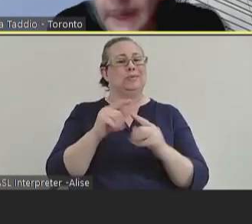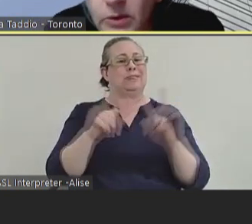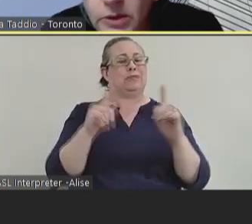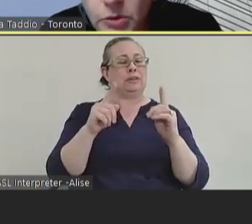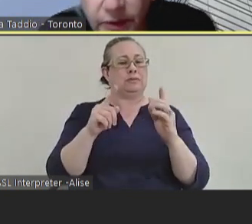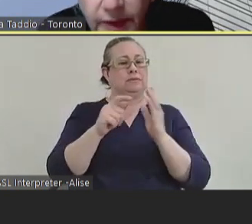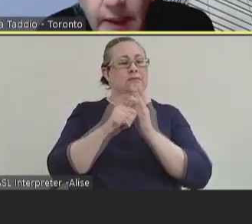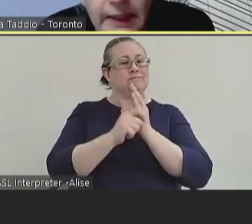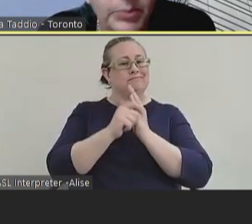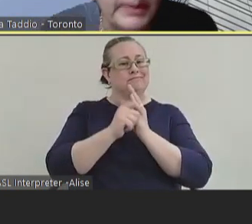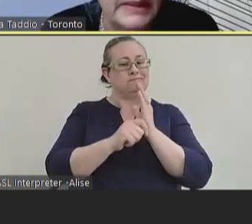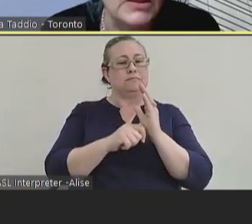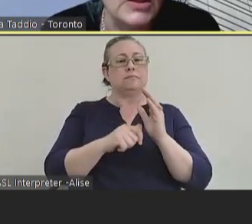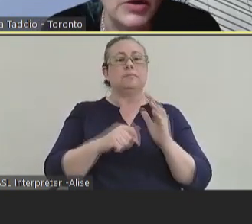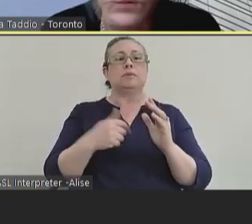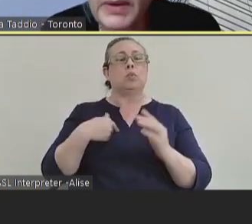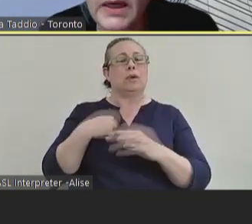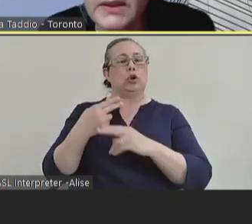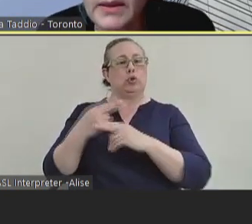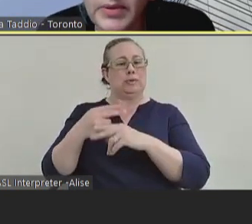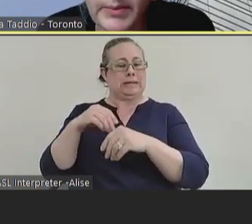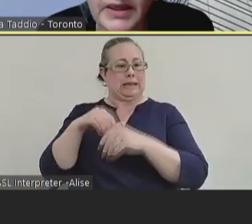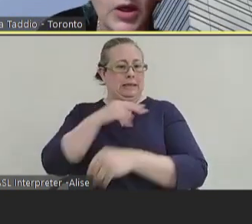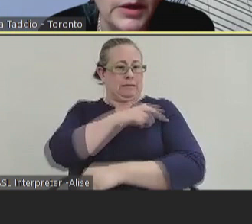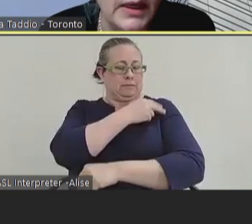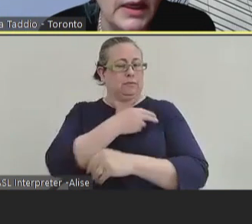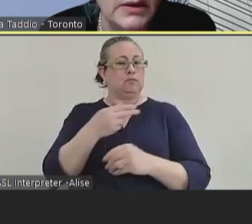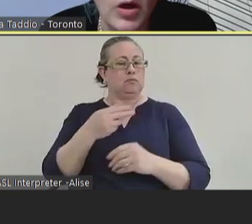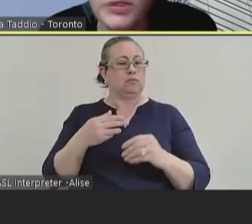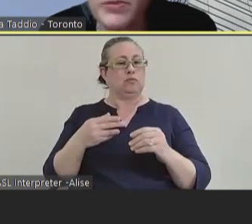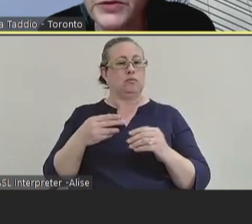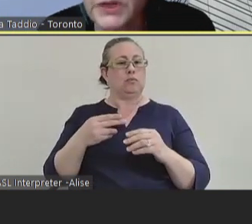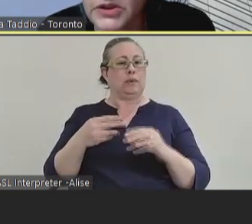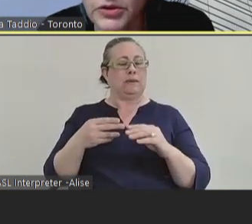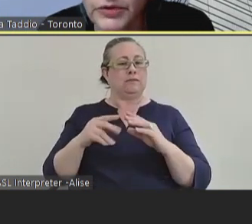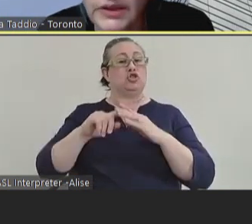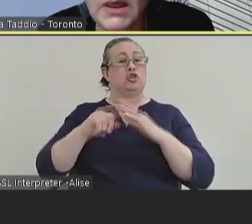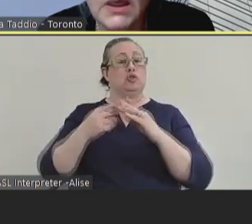now because we've implemented CARD. We've begun to implement CARD at the hospital for sick children.